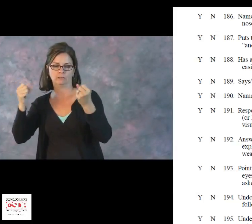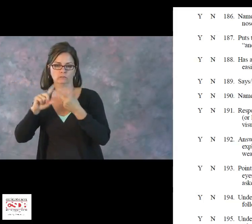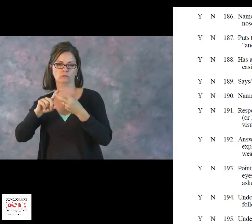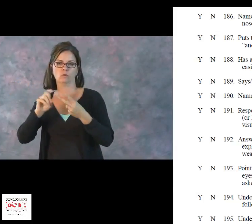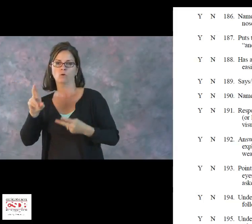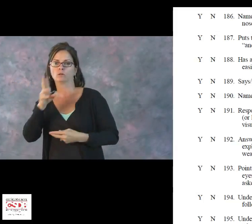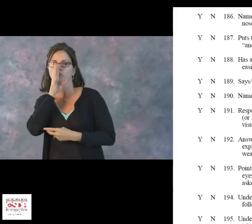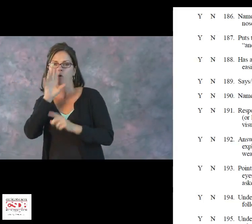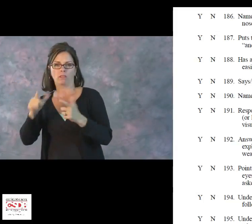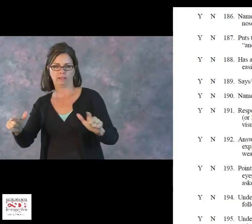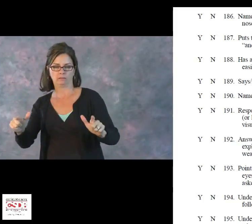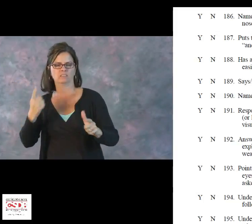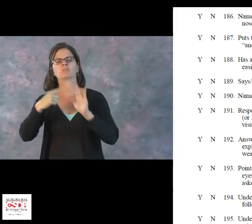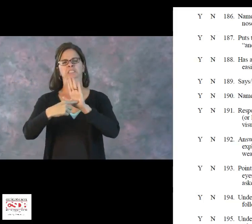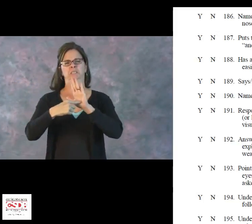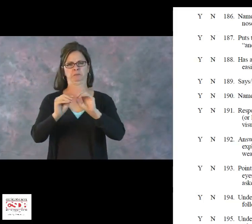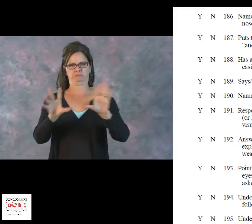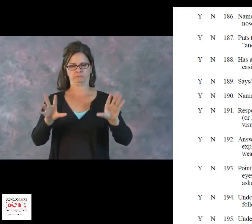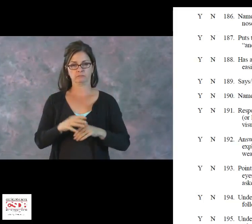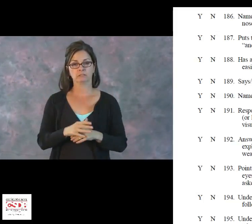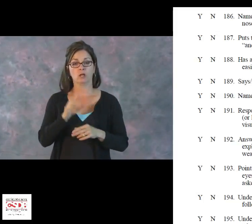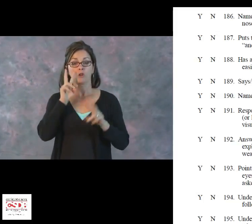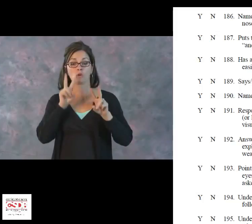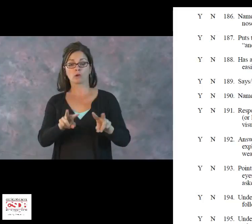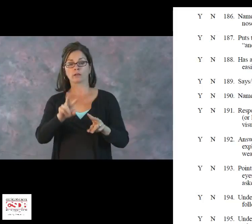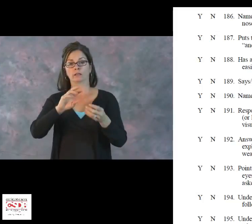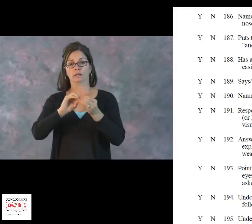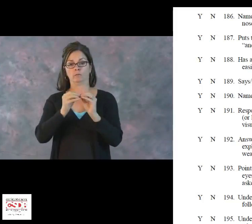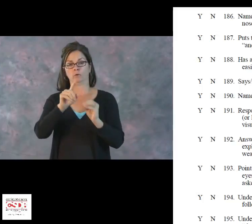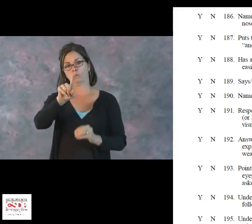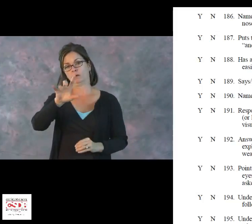So for example, let's look at item 189.